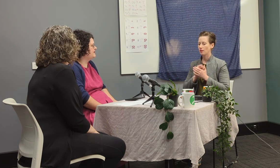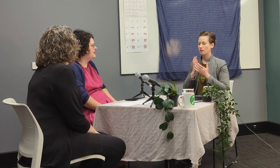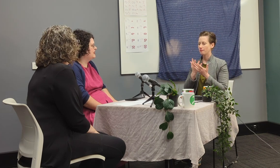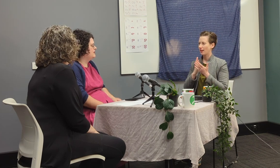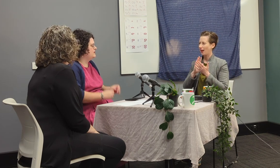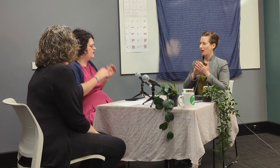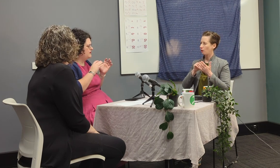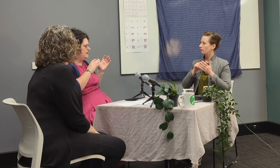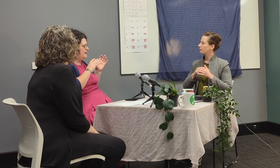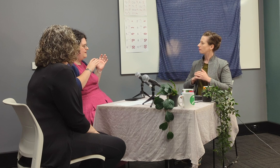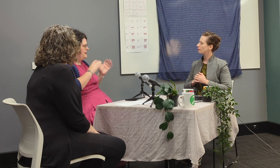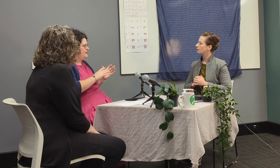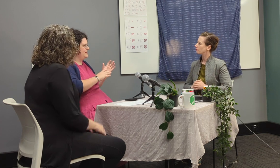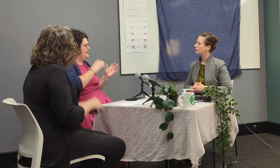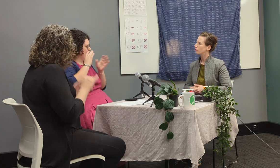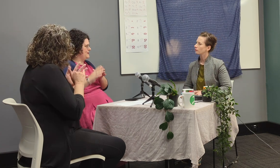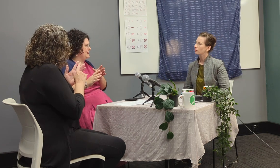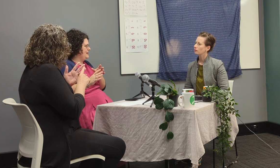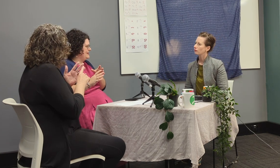G: So, conventional signs versus depicting signs?